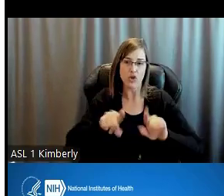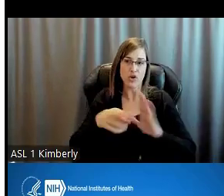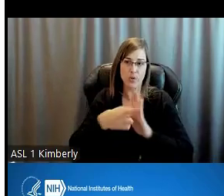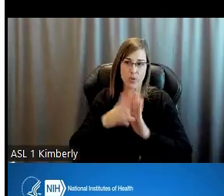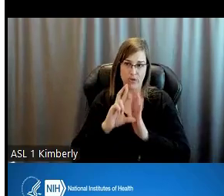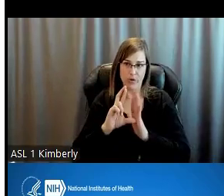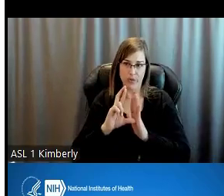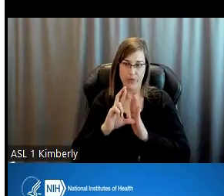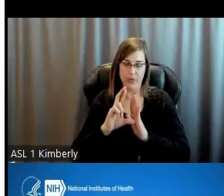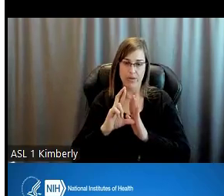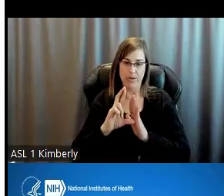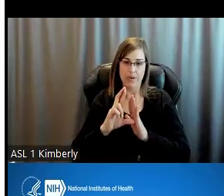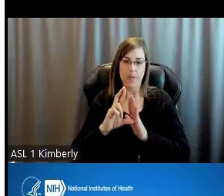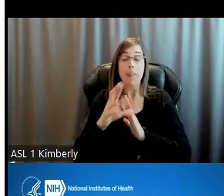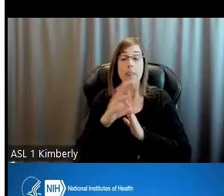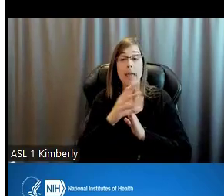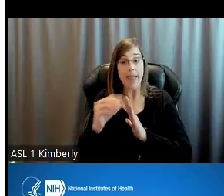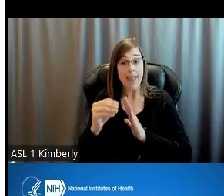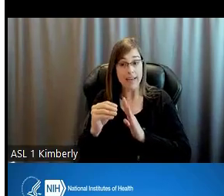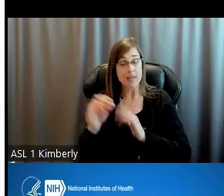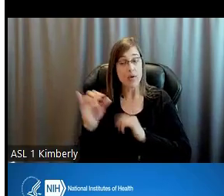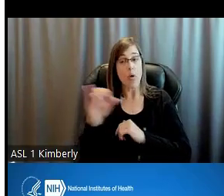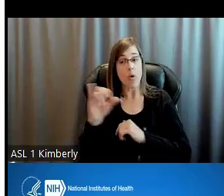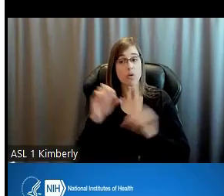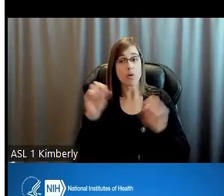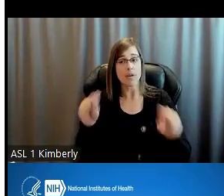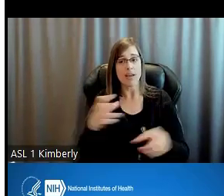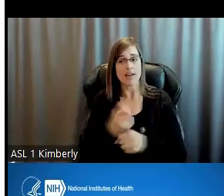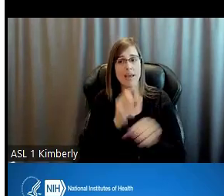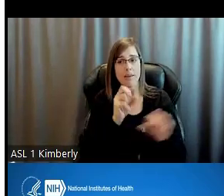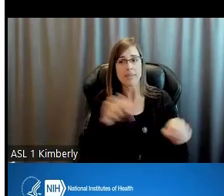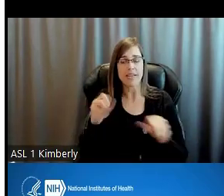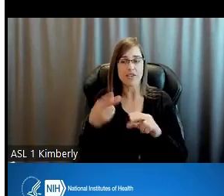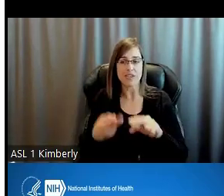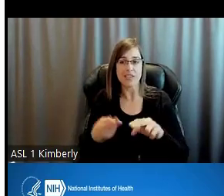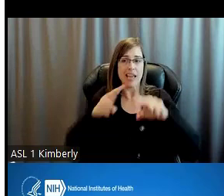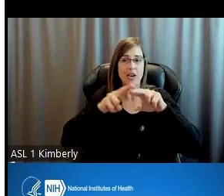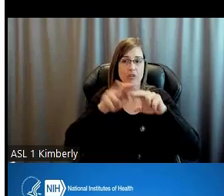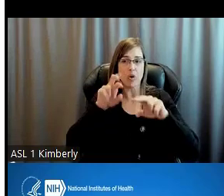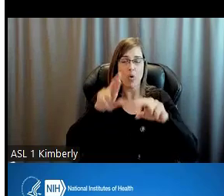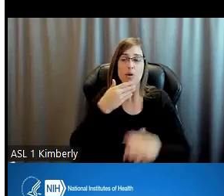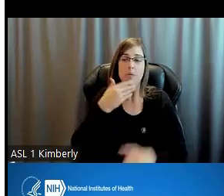and then you may also get potentially increased or better pay line.